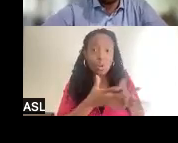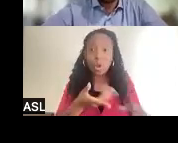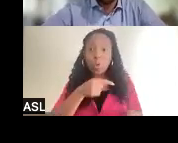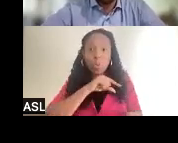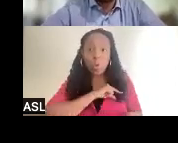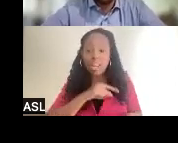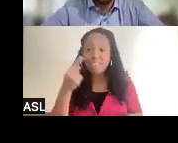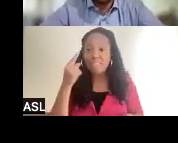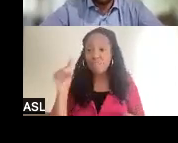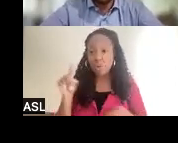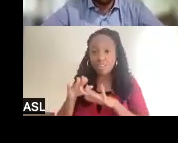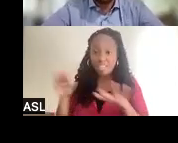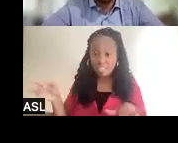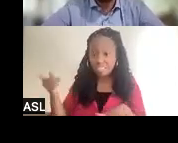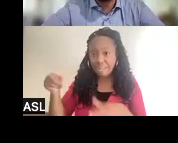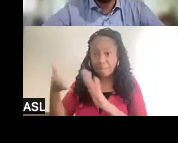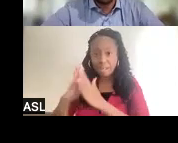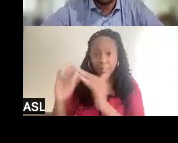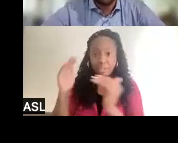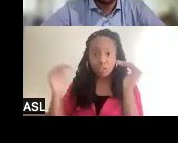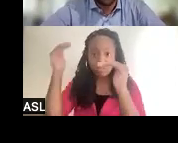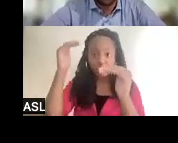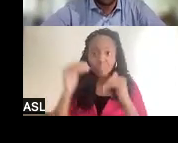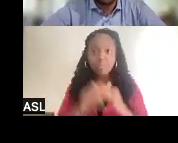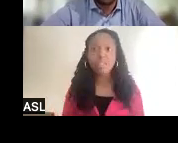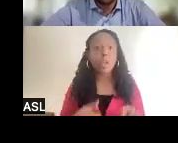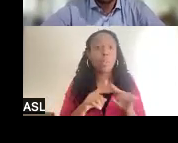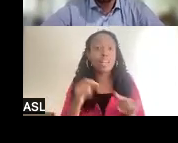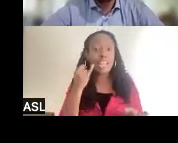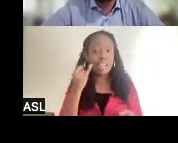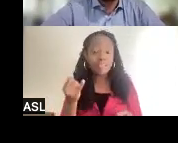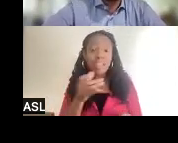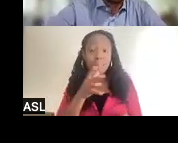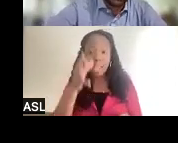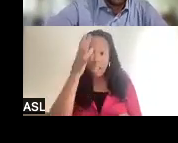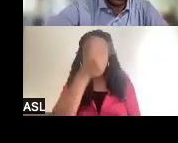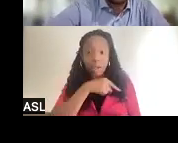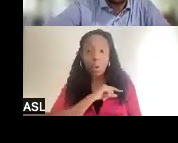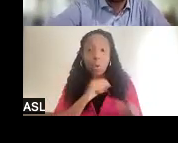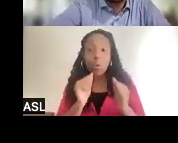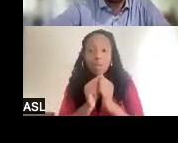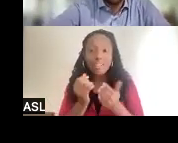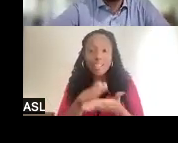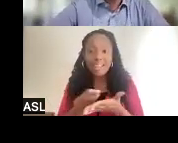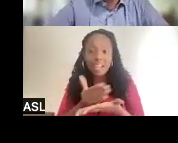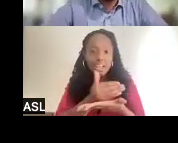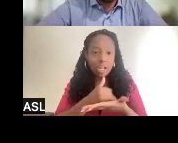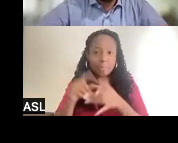we qualify as parents with the income testing you could see these benefits for a child underneath